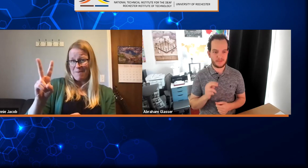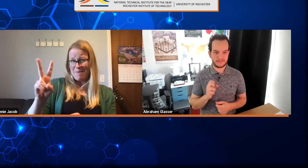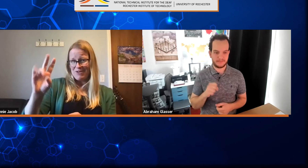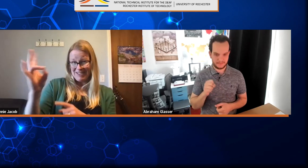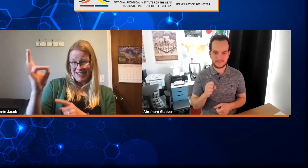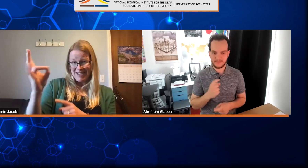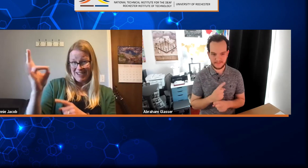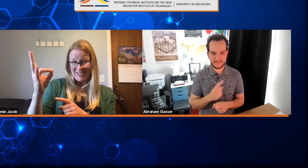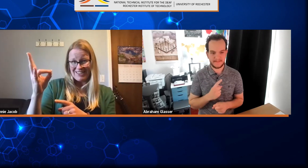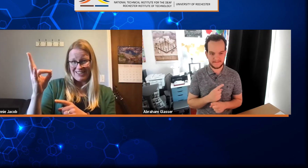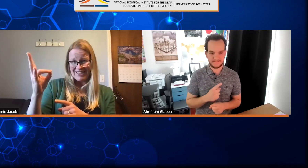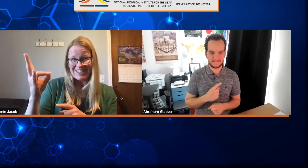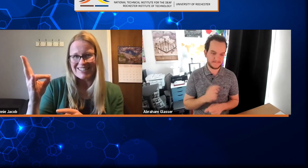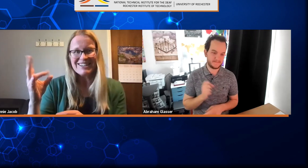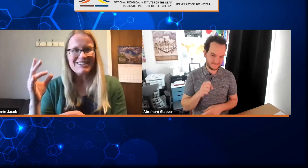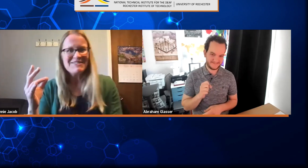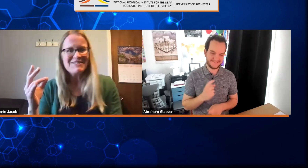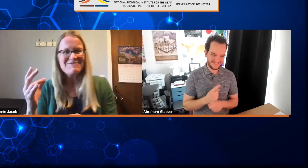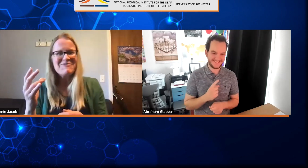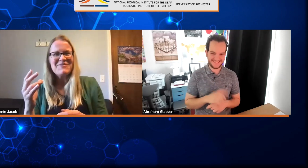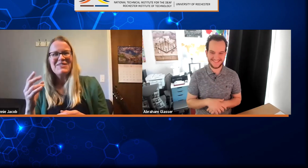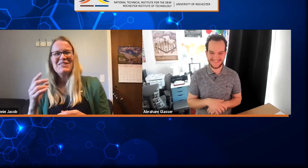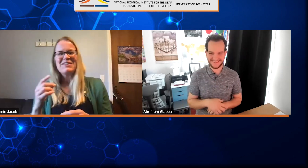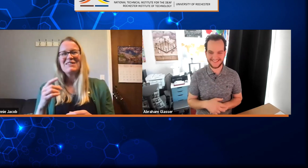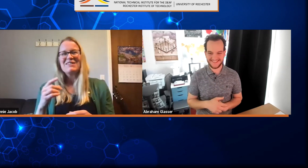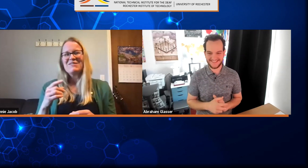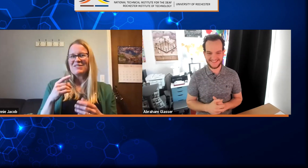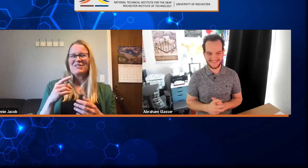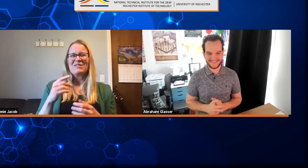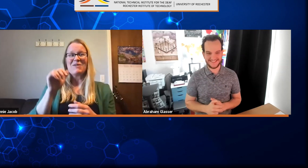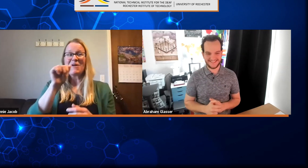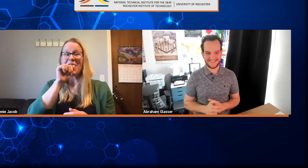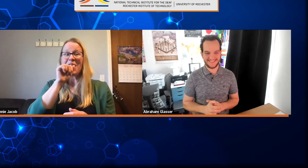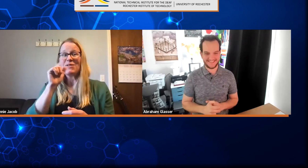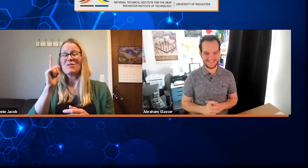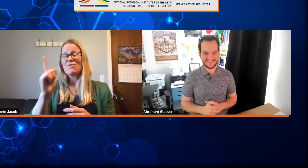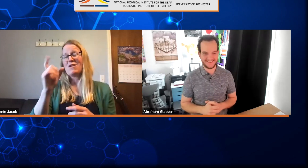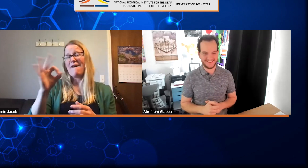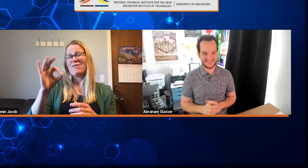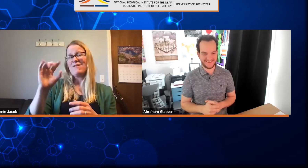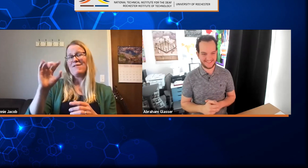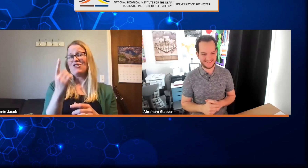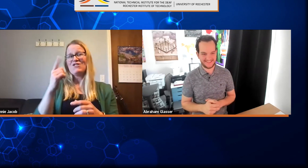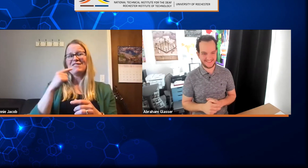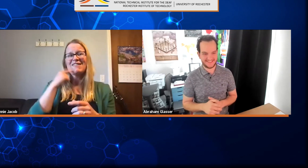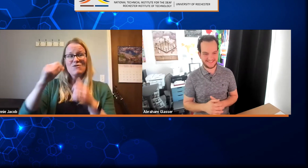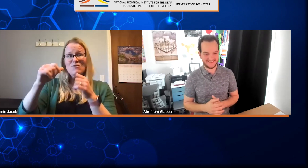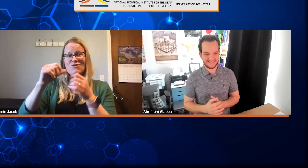November 7th of 2022, right? Right. And he is one of the first Deaf students